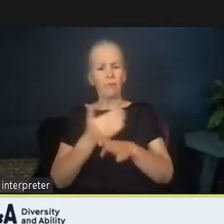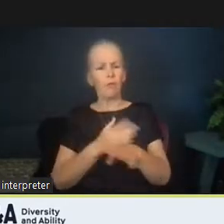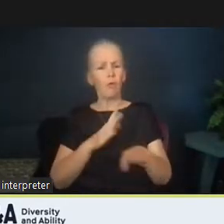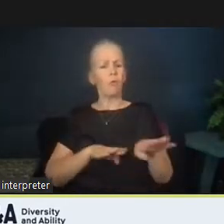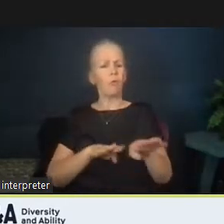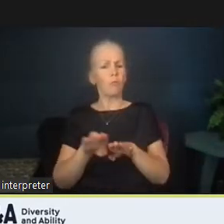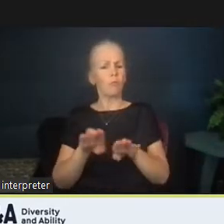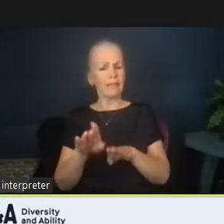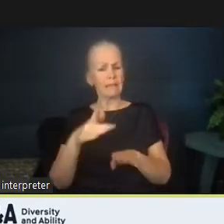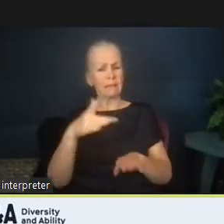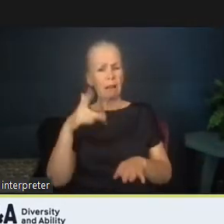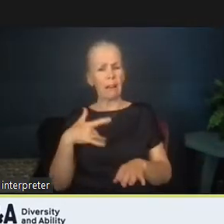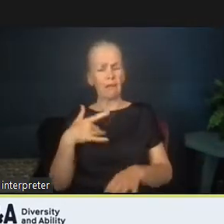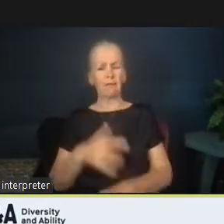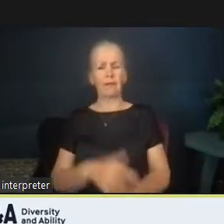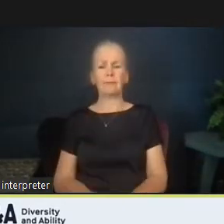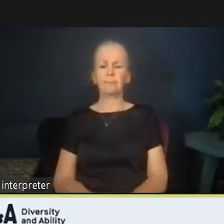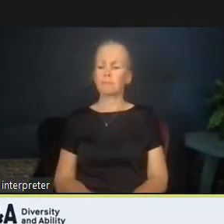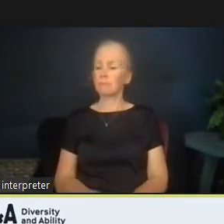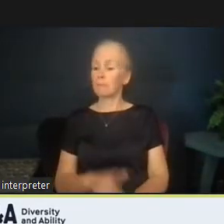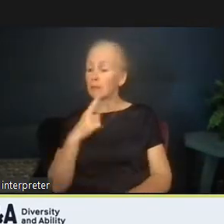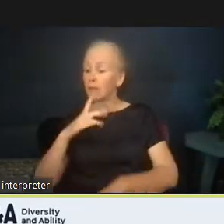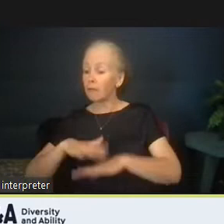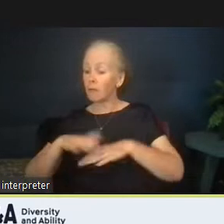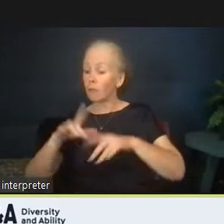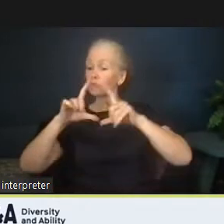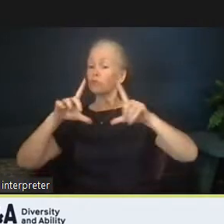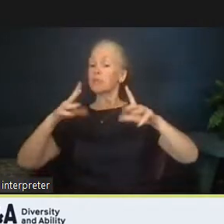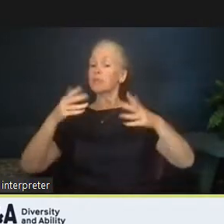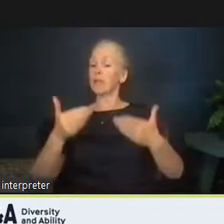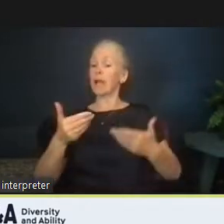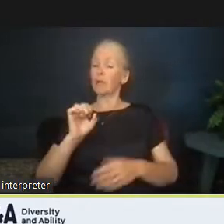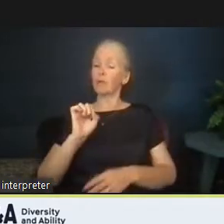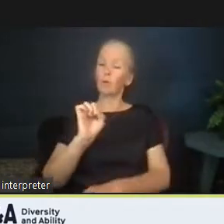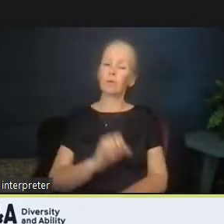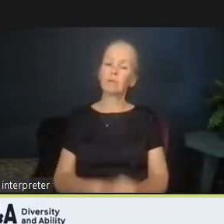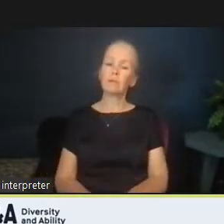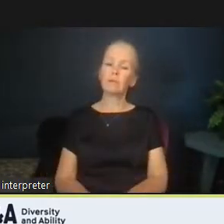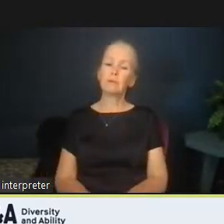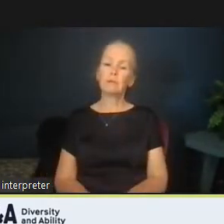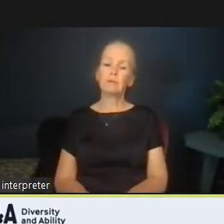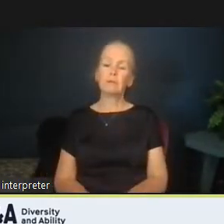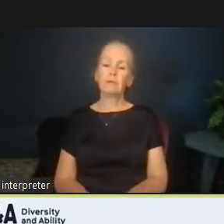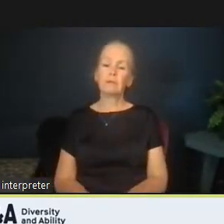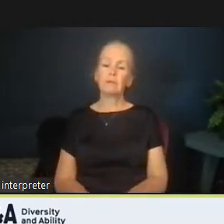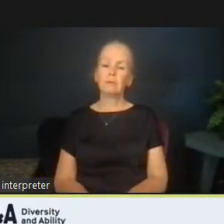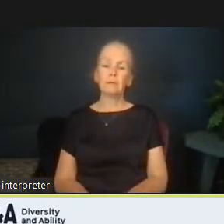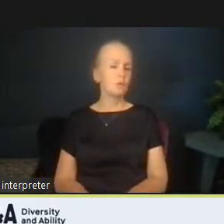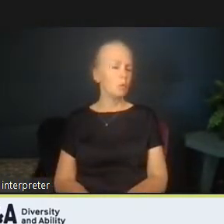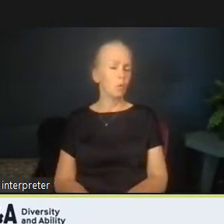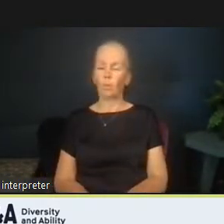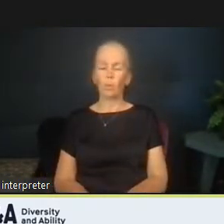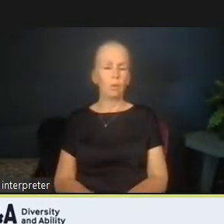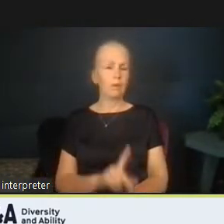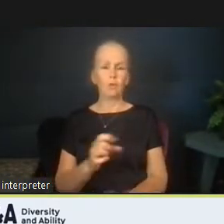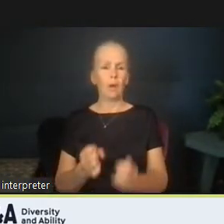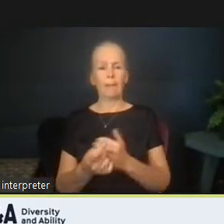Has it gone full-screen on yours? If not, I will... No, it's not happening? Maybe?